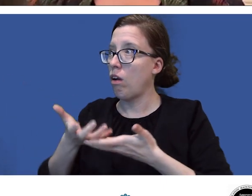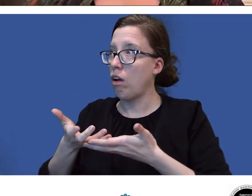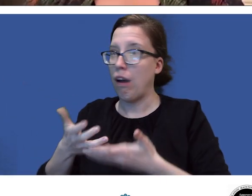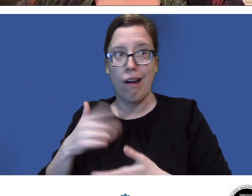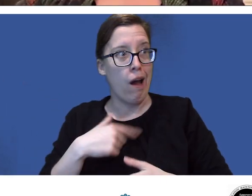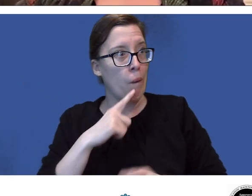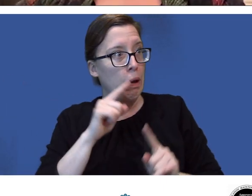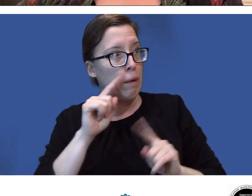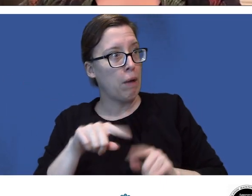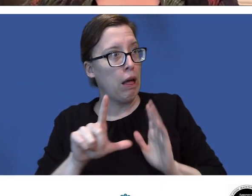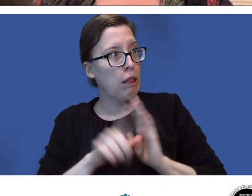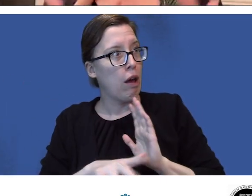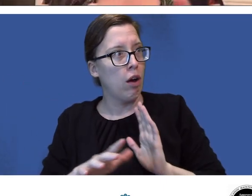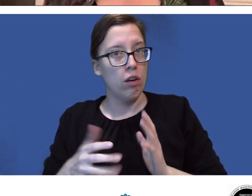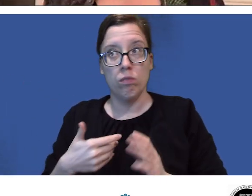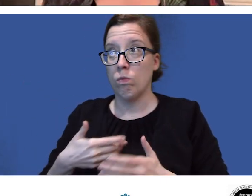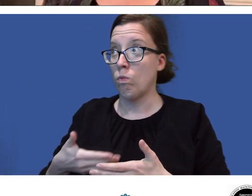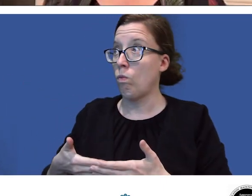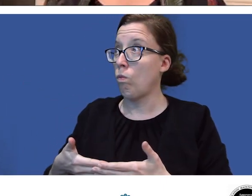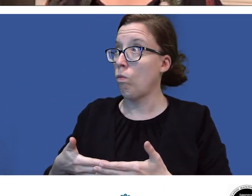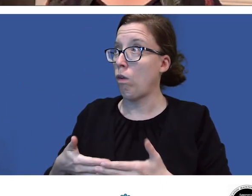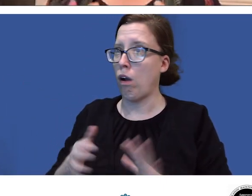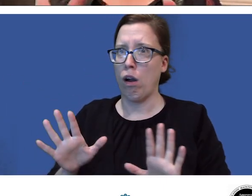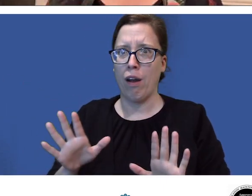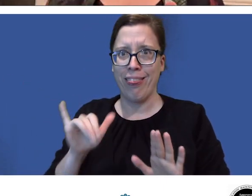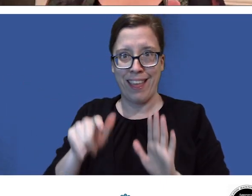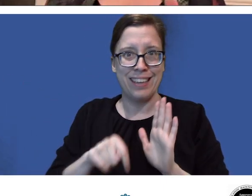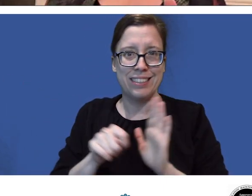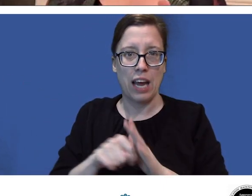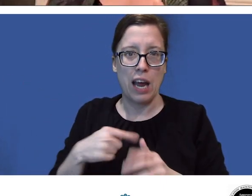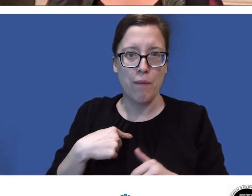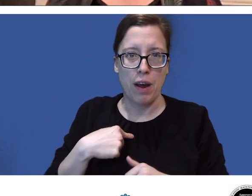I'll be back to get him." I'm like, [jaw drops]. I wasn't a mother then.